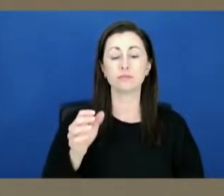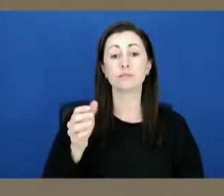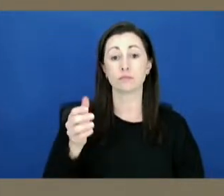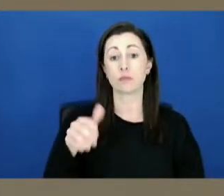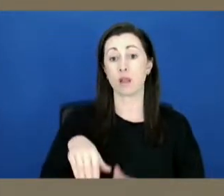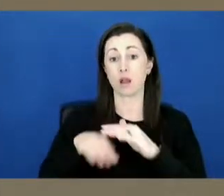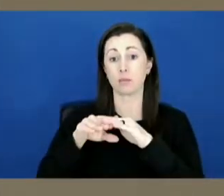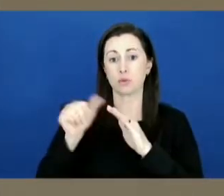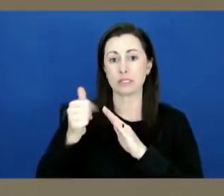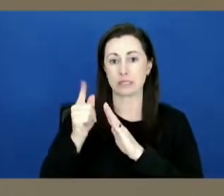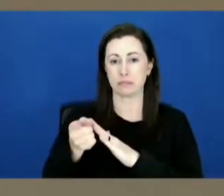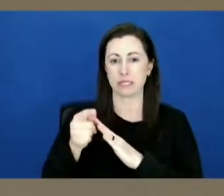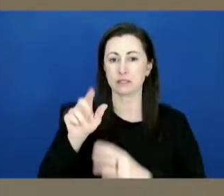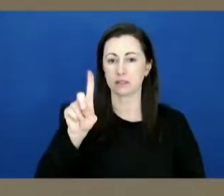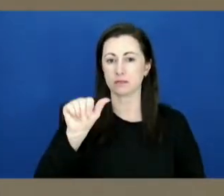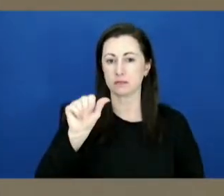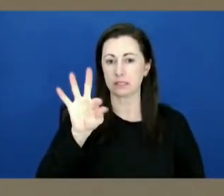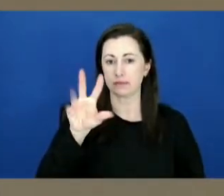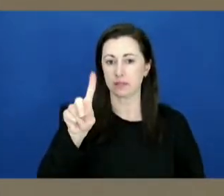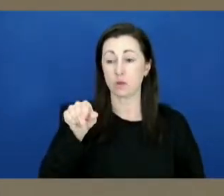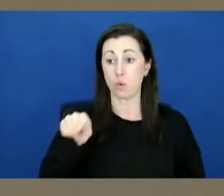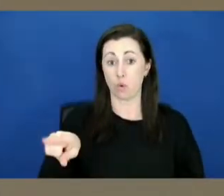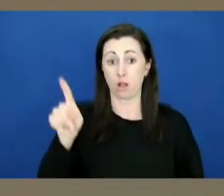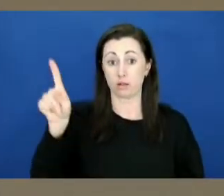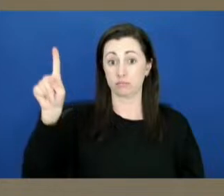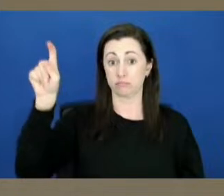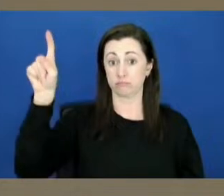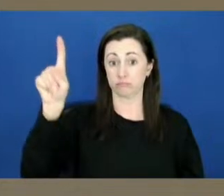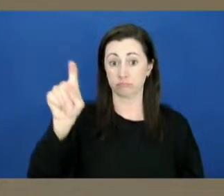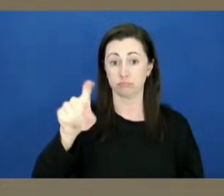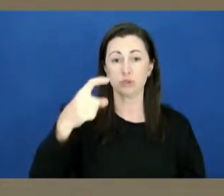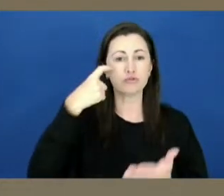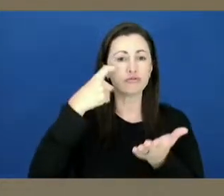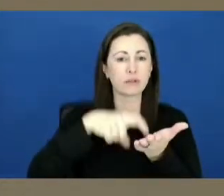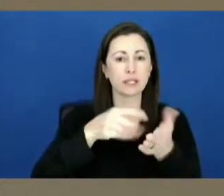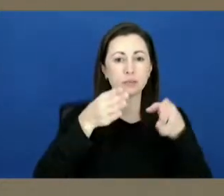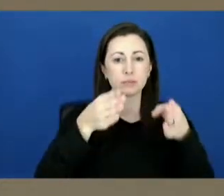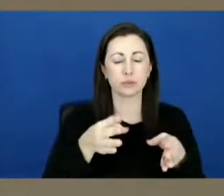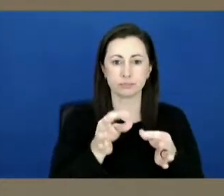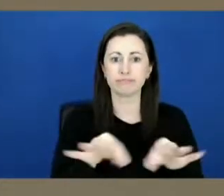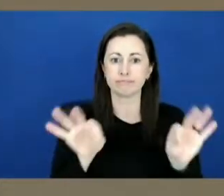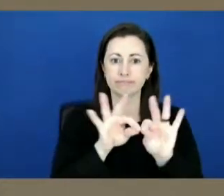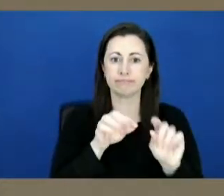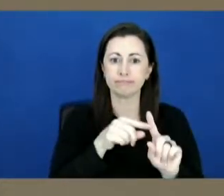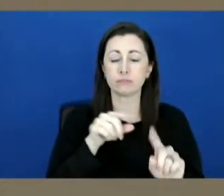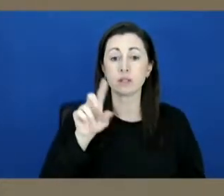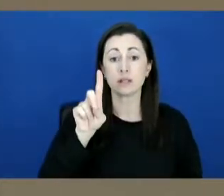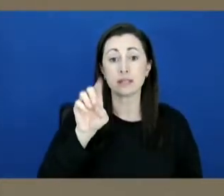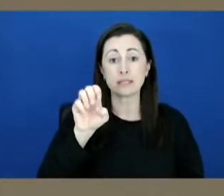SO YOU GET UP TO TEN MINUTES, DAVID, AND WHILE HE'S COMING